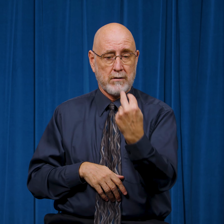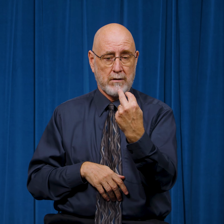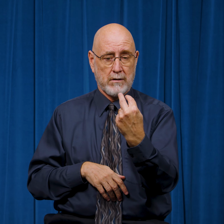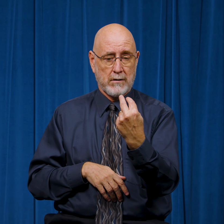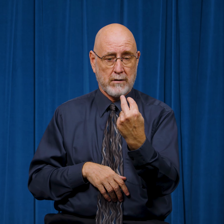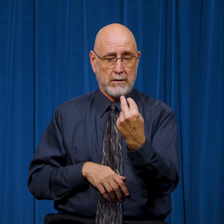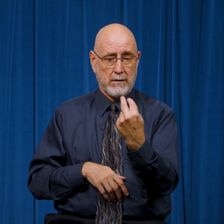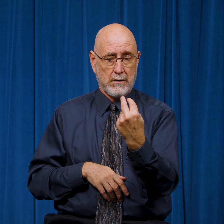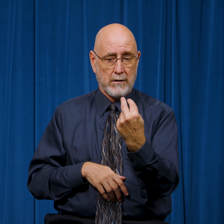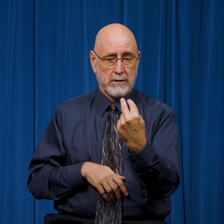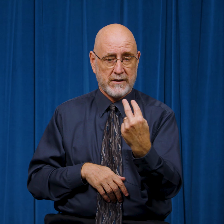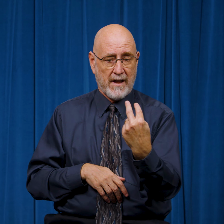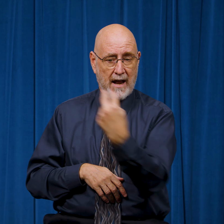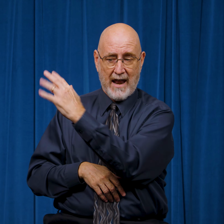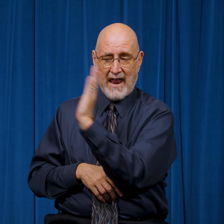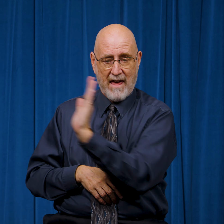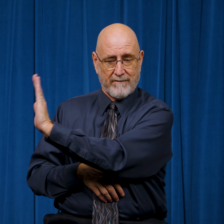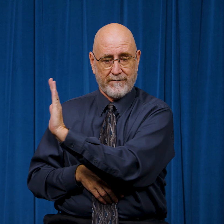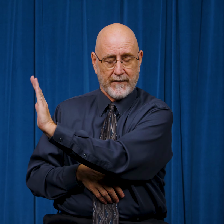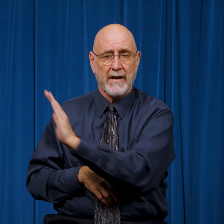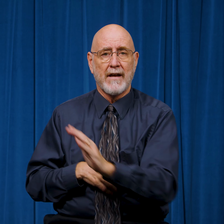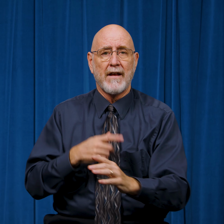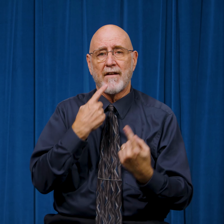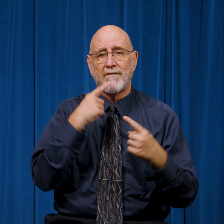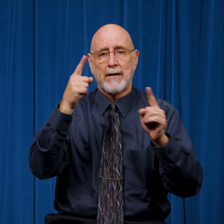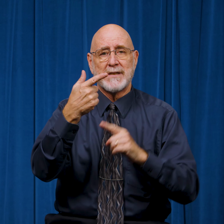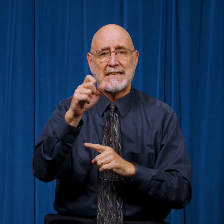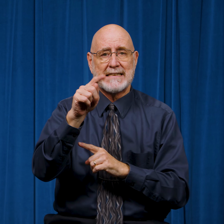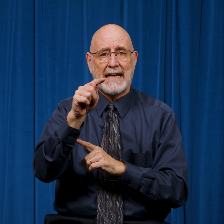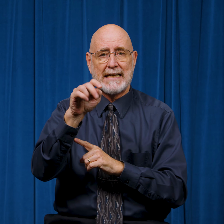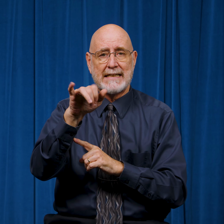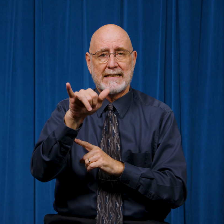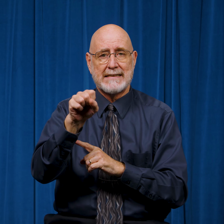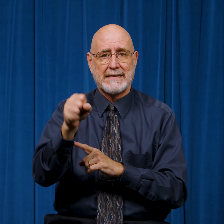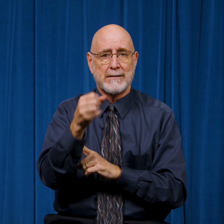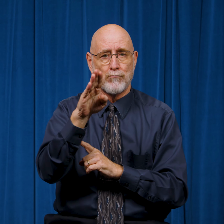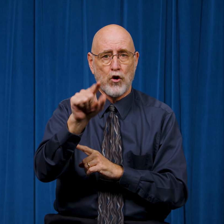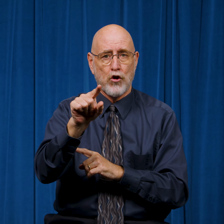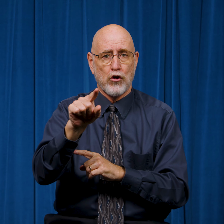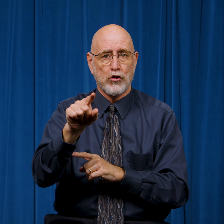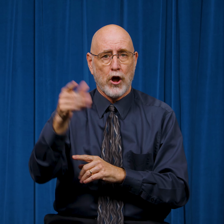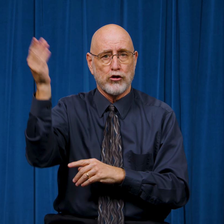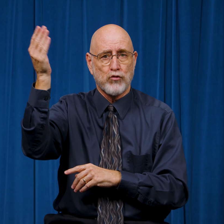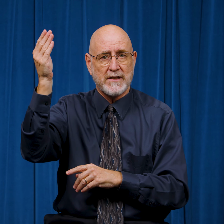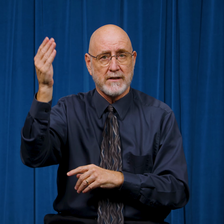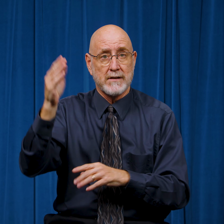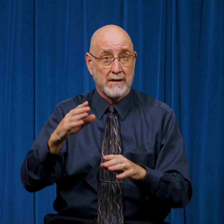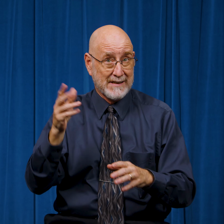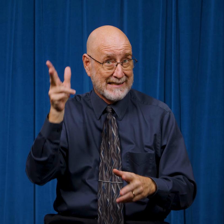is the famous Gettysburg Address, which begins with words that may sound familiar: